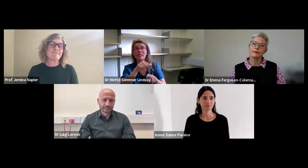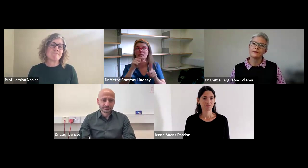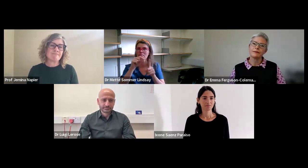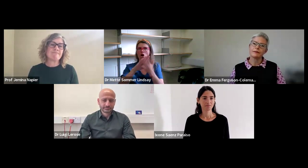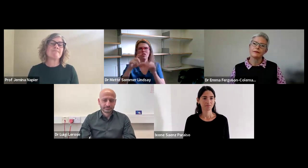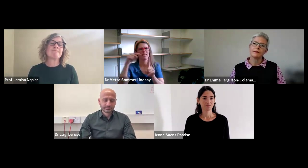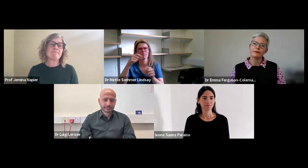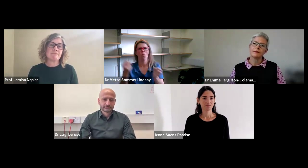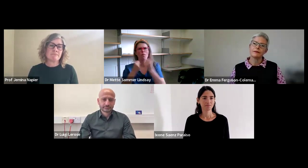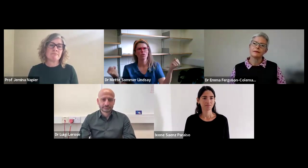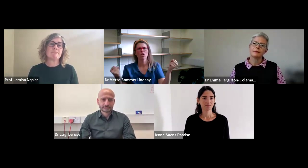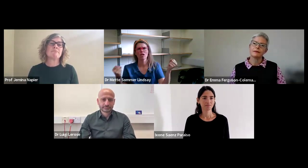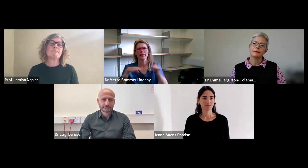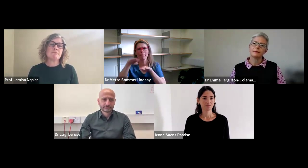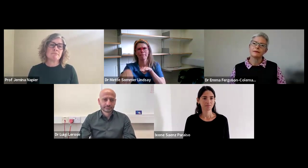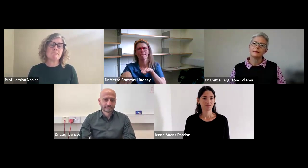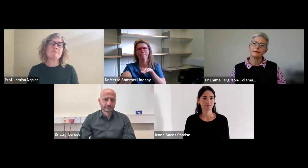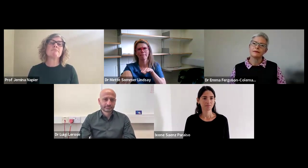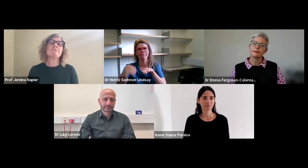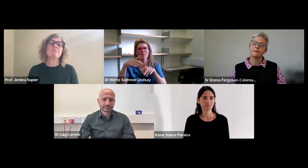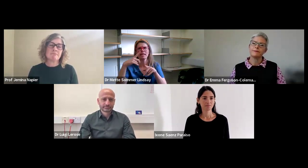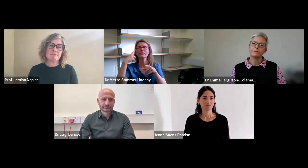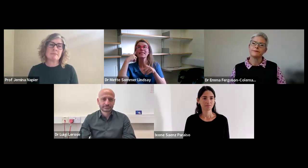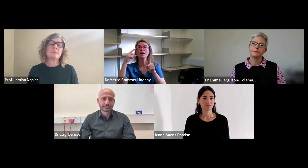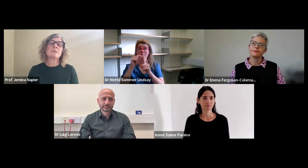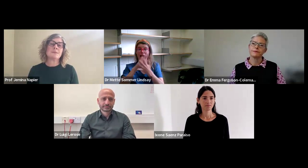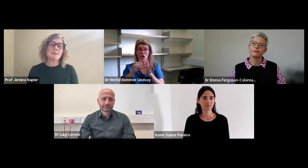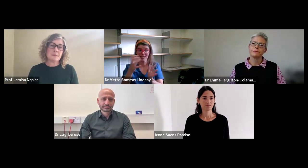I don't know you if that people will want-- to do a PhD is a powerful step. If you want